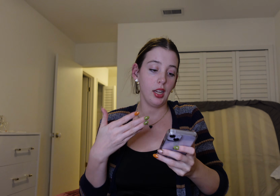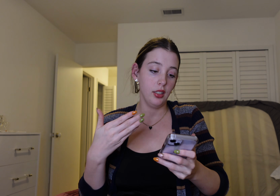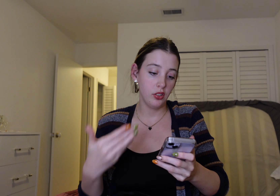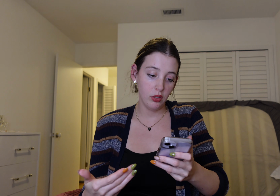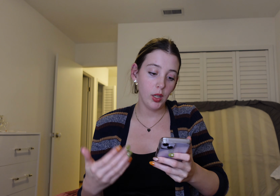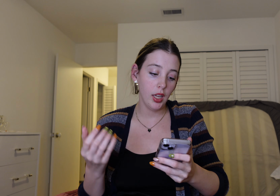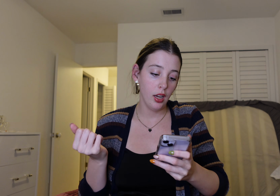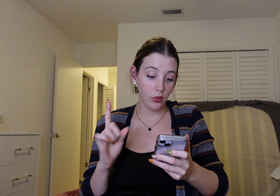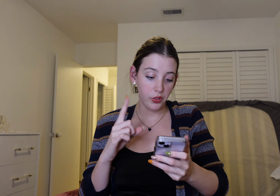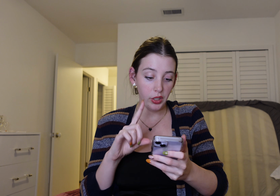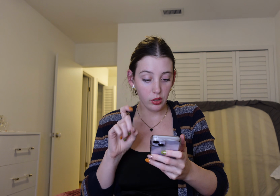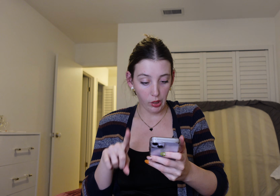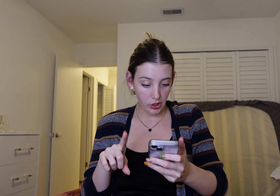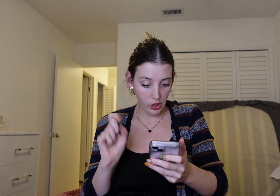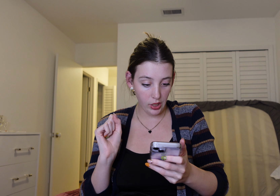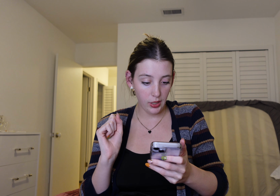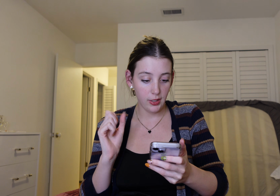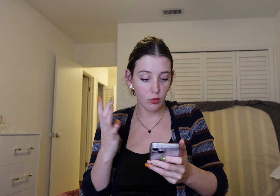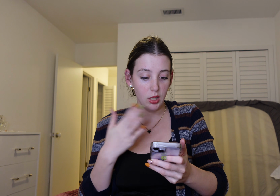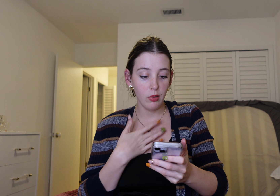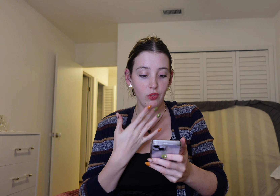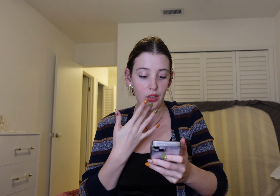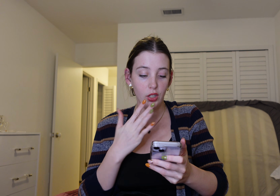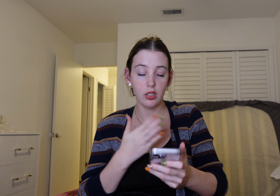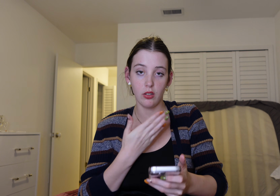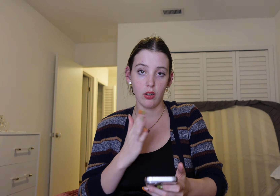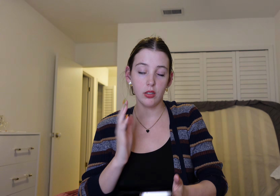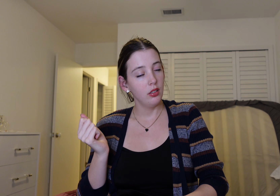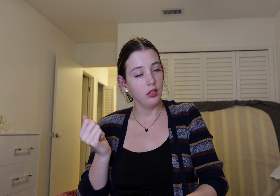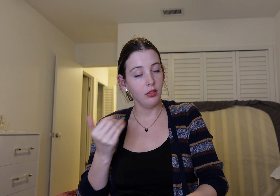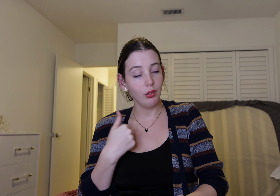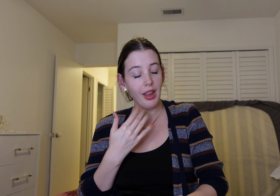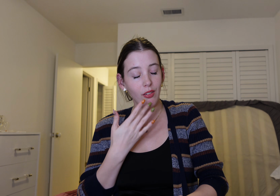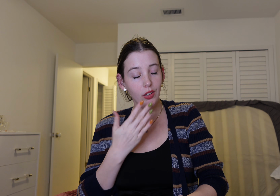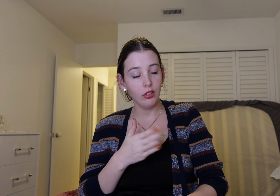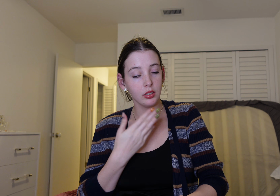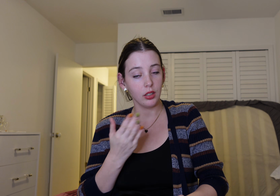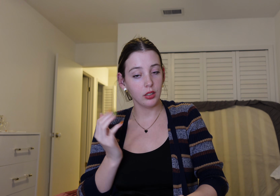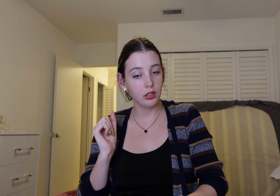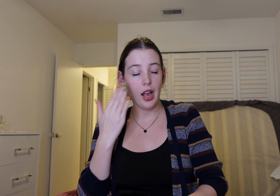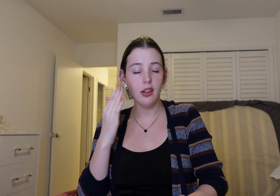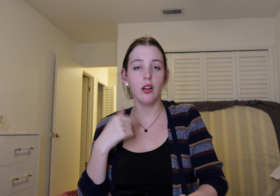get into it the first question is, what is my favorite song? do I have a favorite song? I don't know